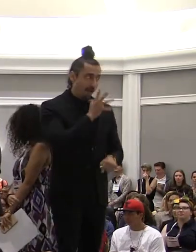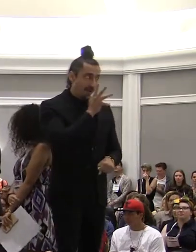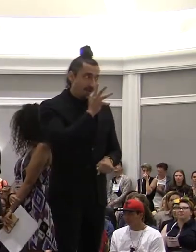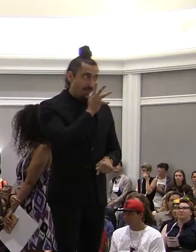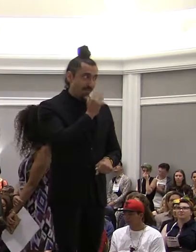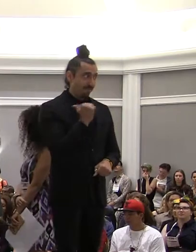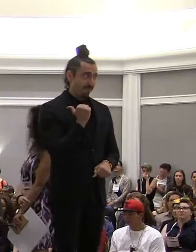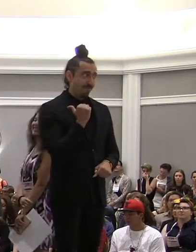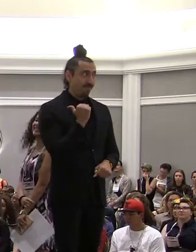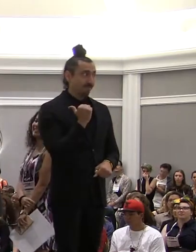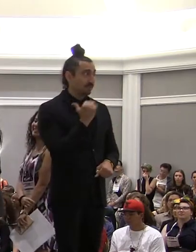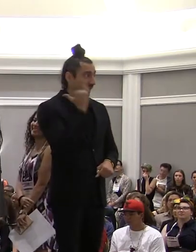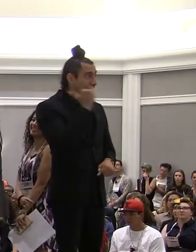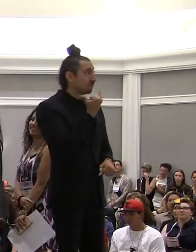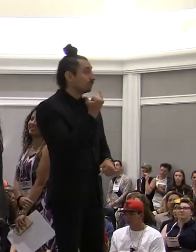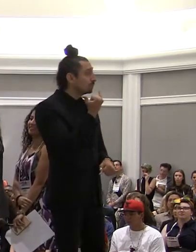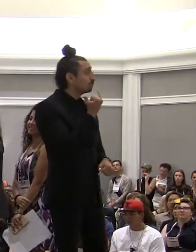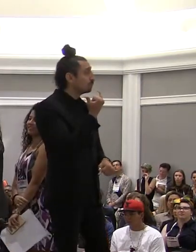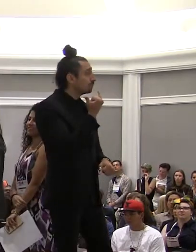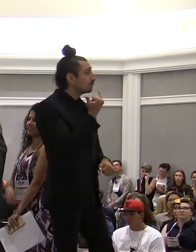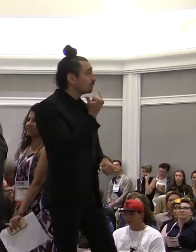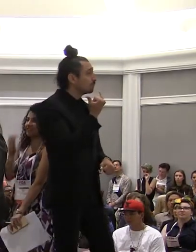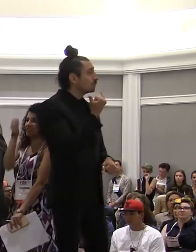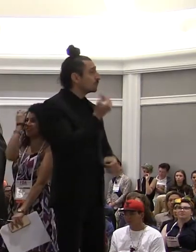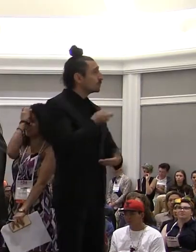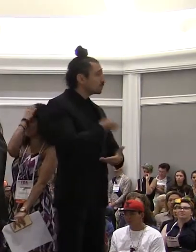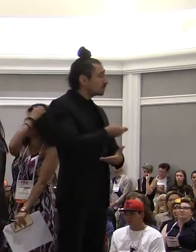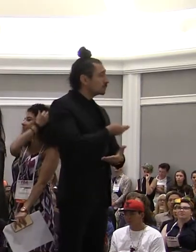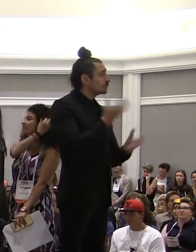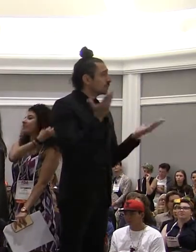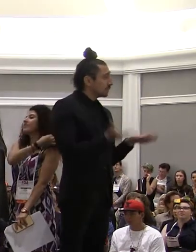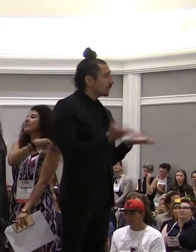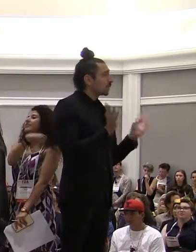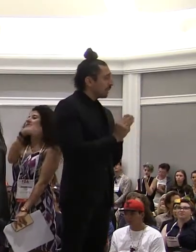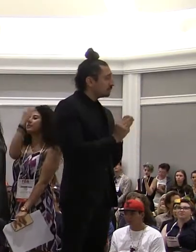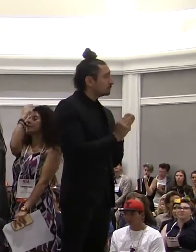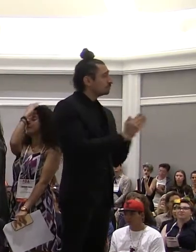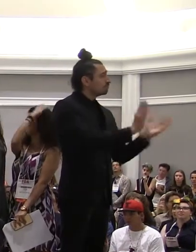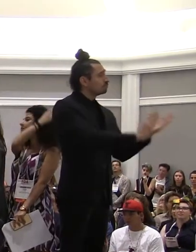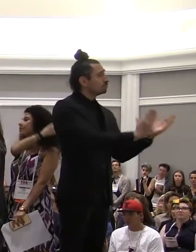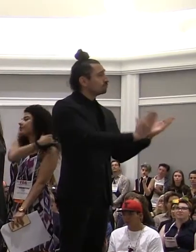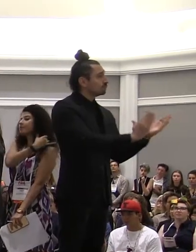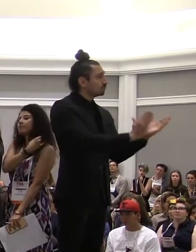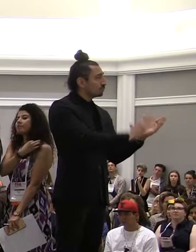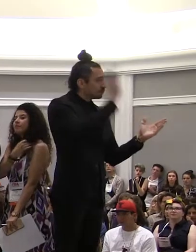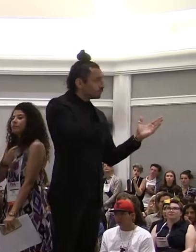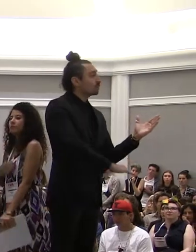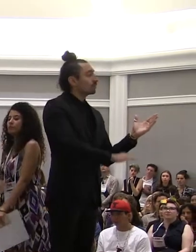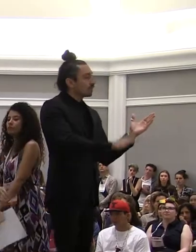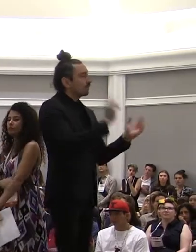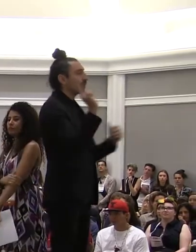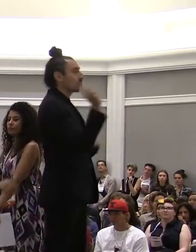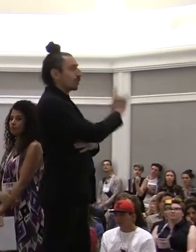So if you're nursing and you're here at the conference, we applaud you. Check in at registration to sign out the key to our nursing space